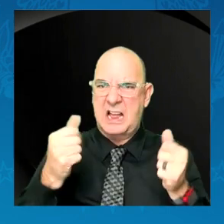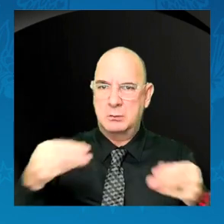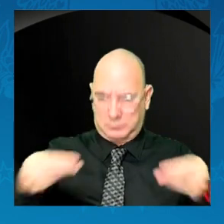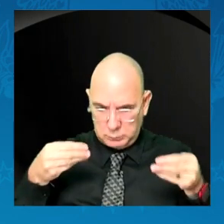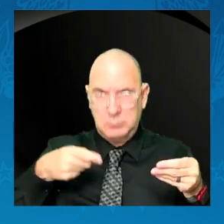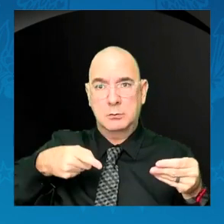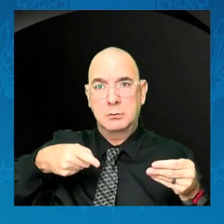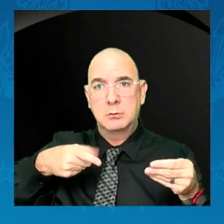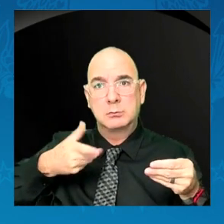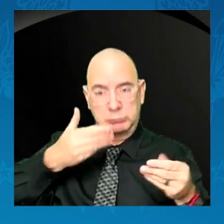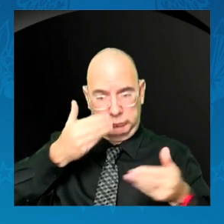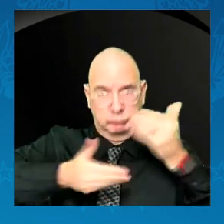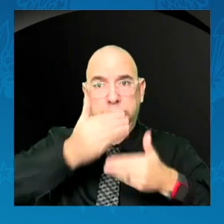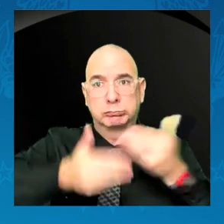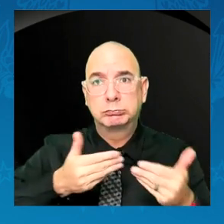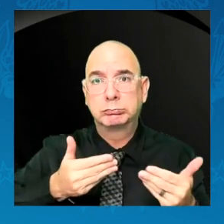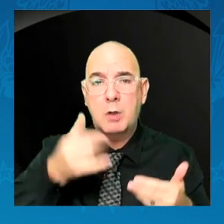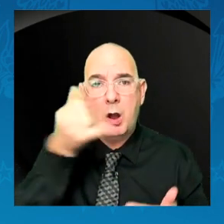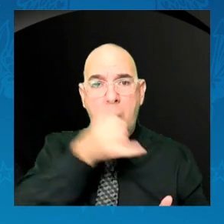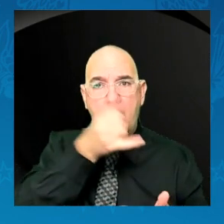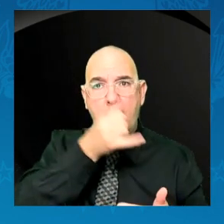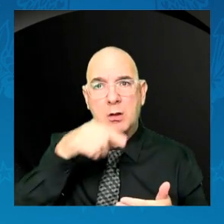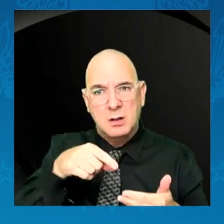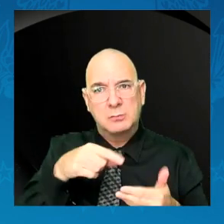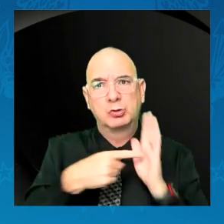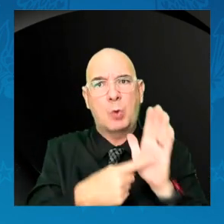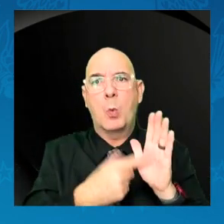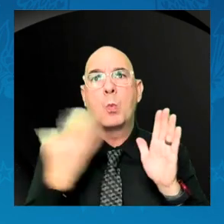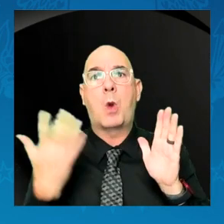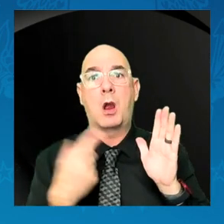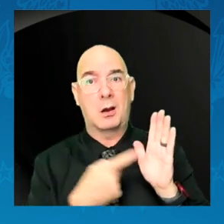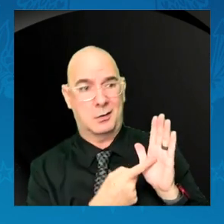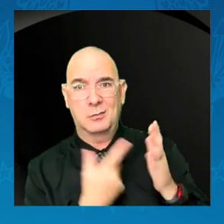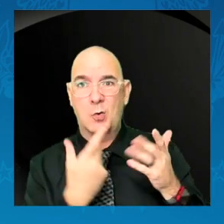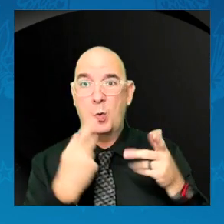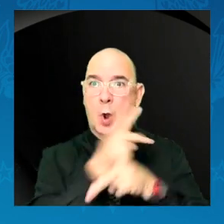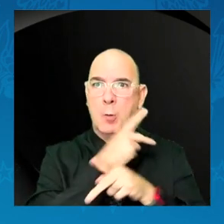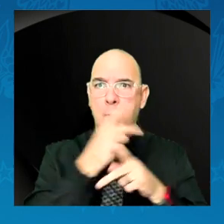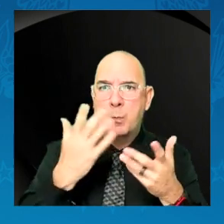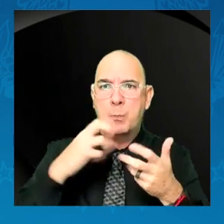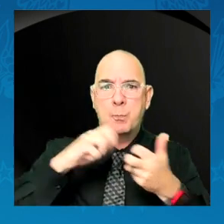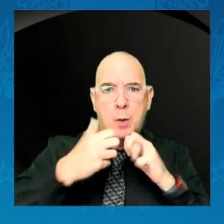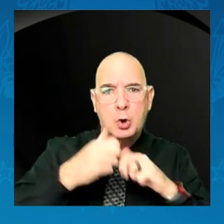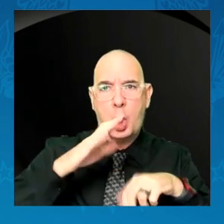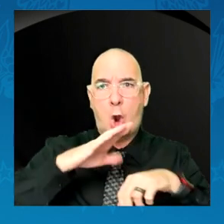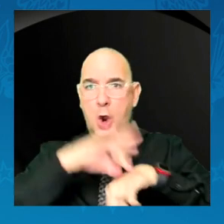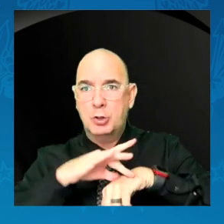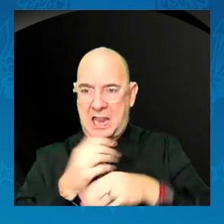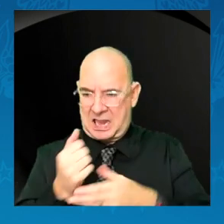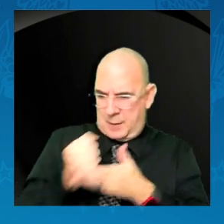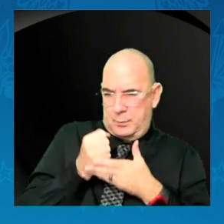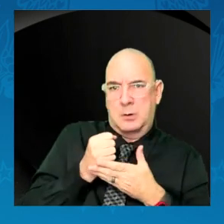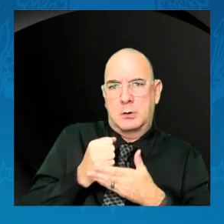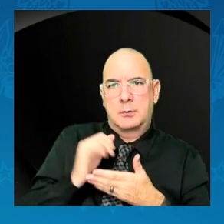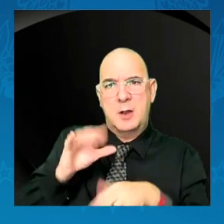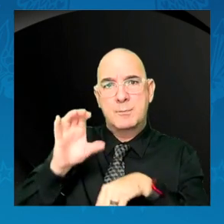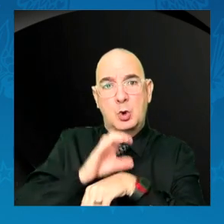what are the biggest problems we are experiencing and how can our computing capabilities resolve those? To your point, let me give you a couple of examples.